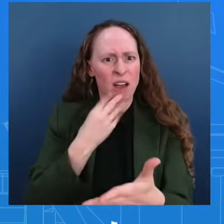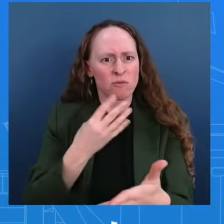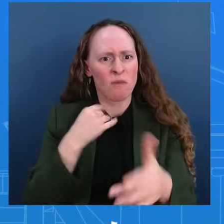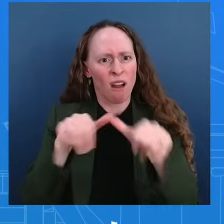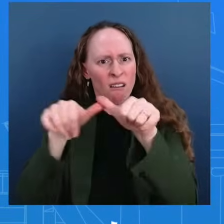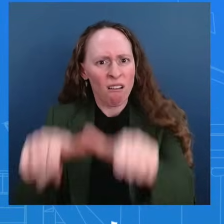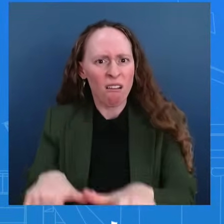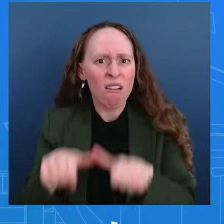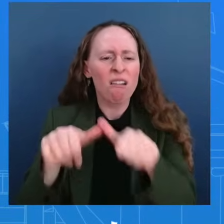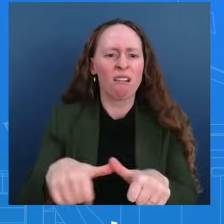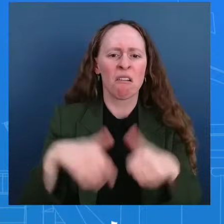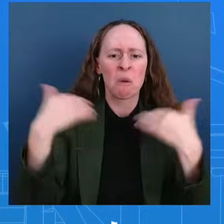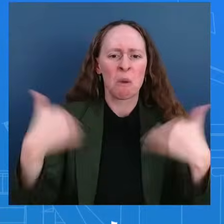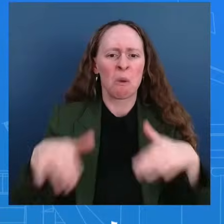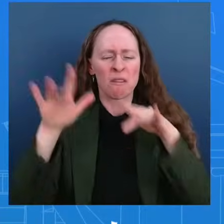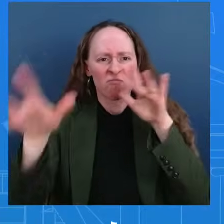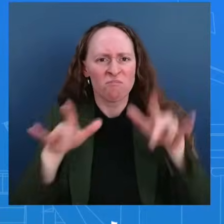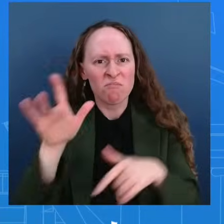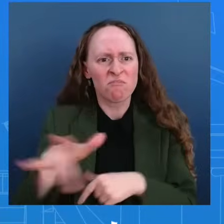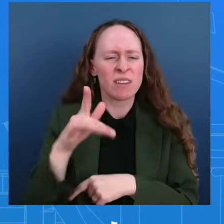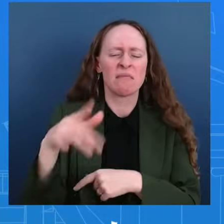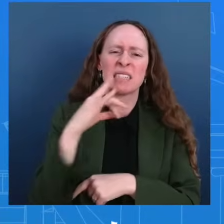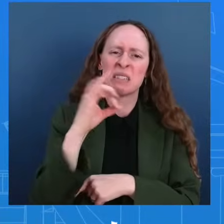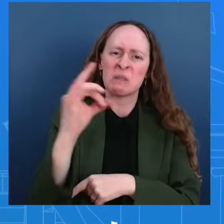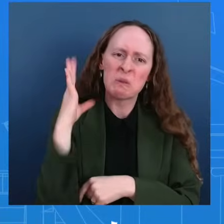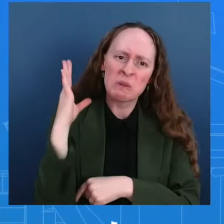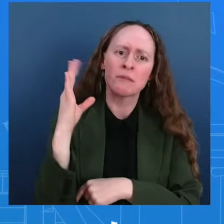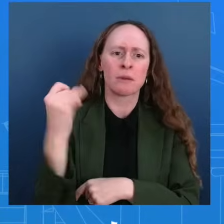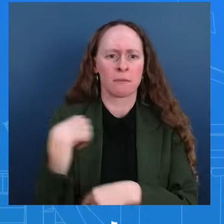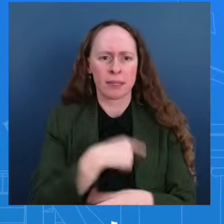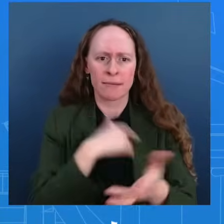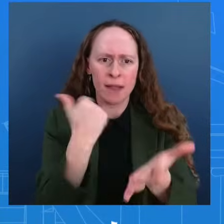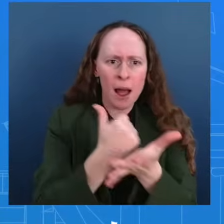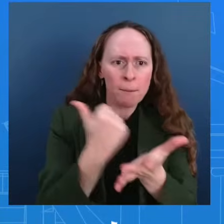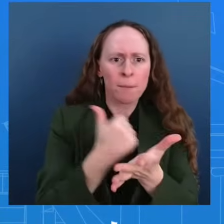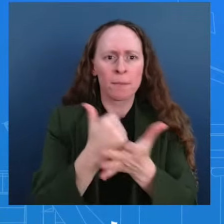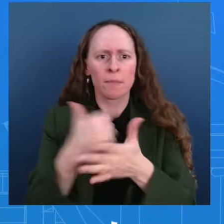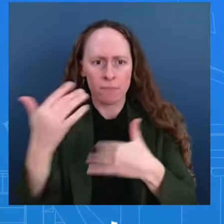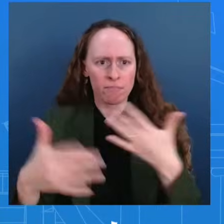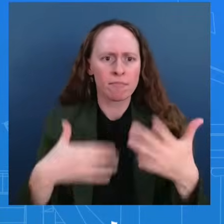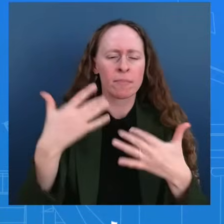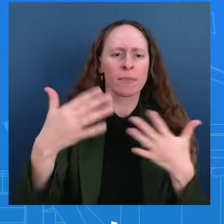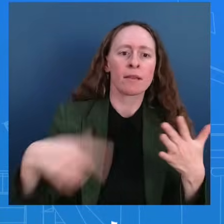We -- we also understand that what they’re conducting -- the operations that they’re conducting